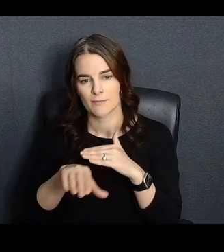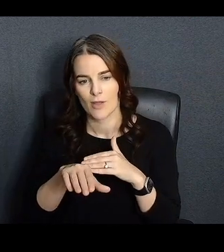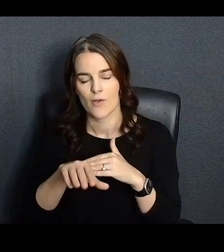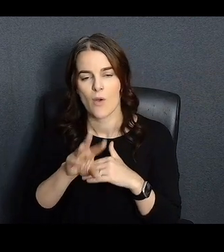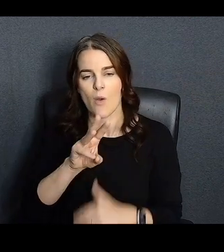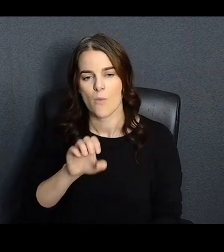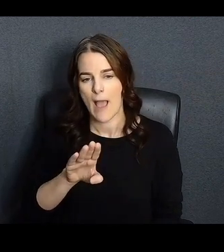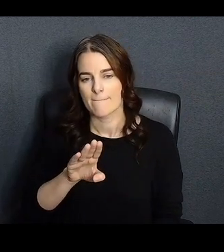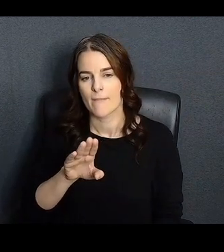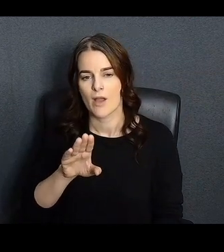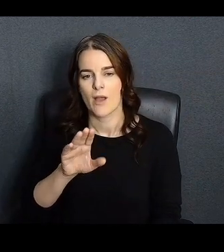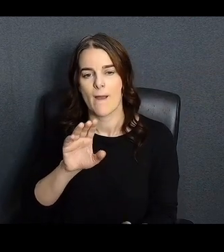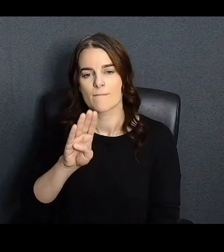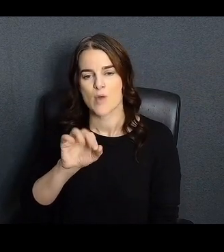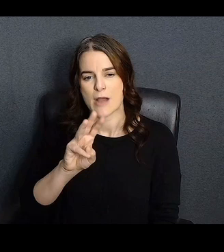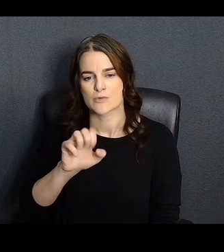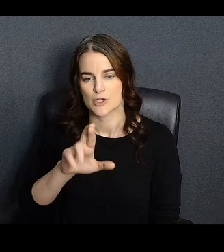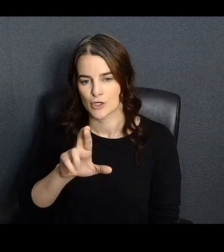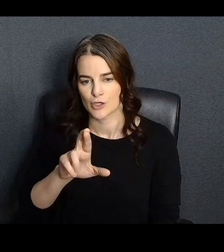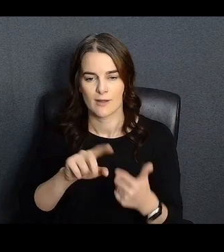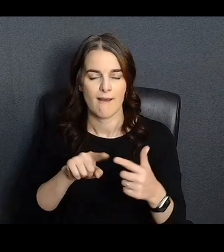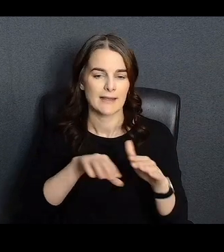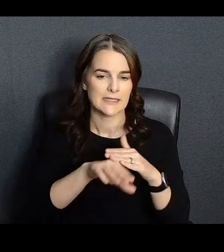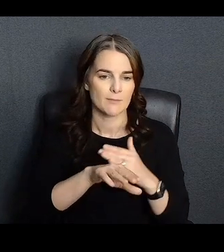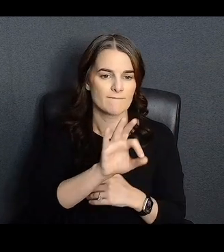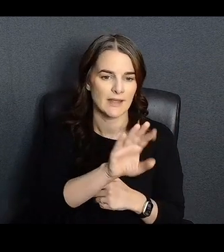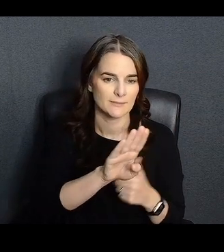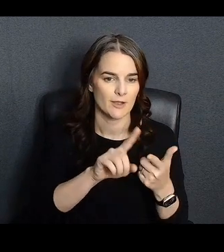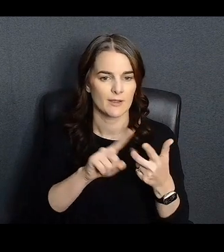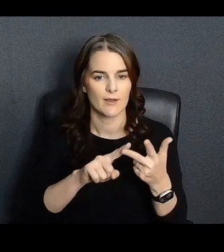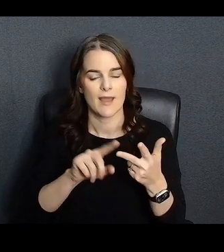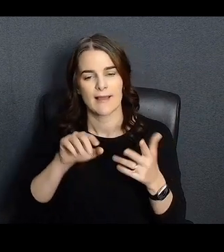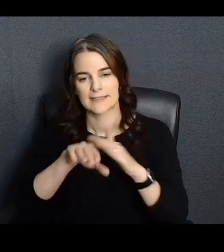It has access to accessible Facebook and accessible Twitter.